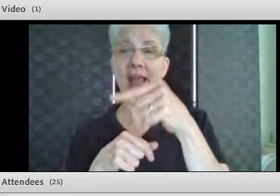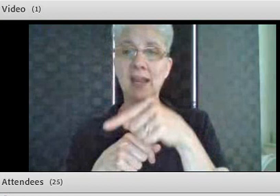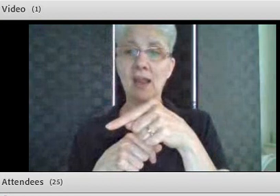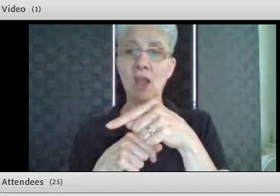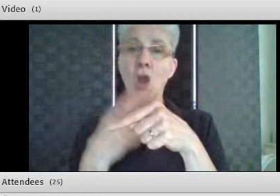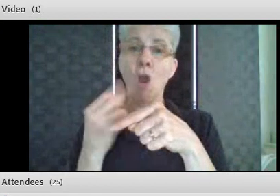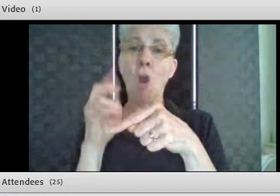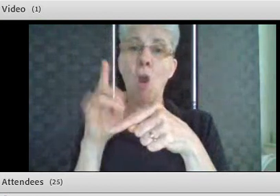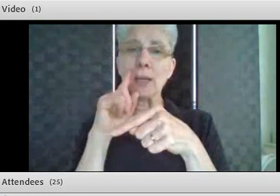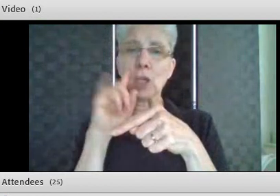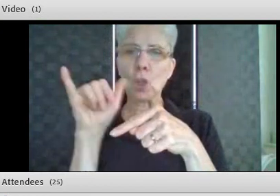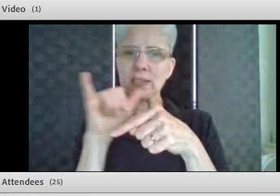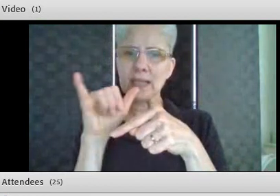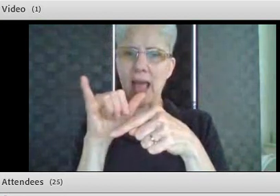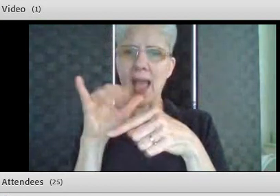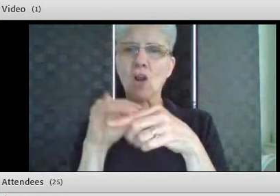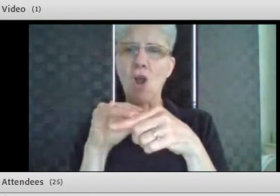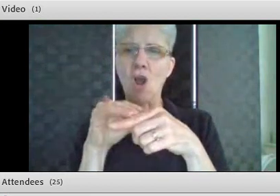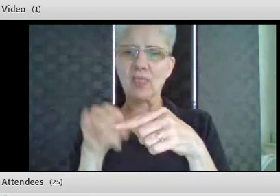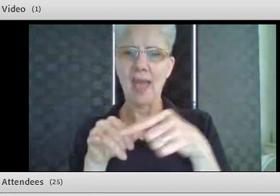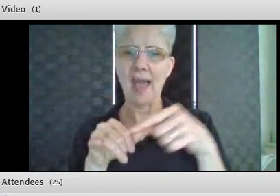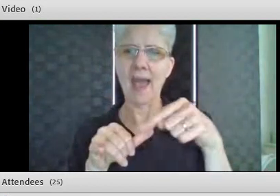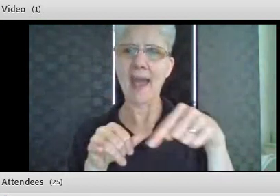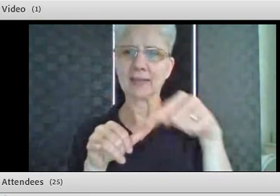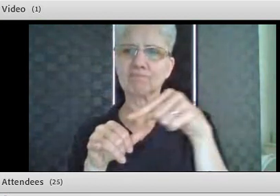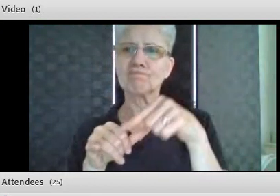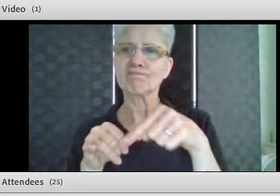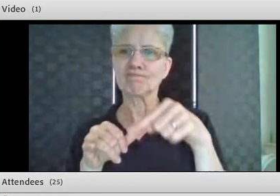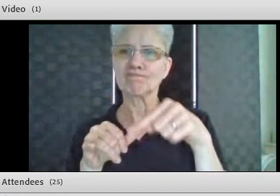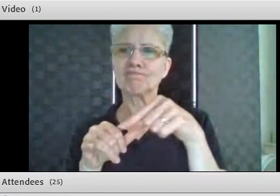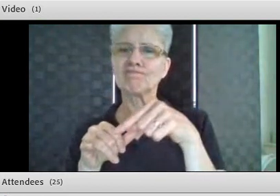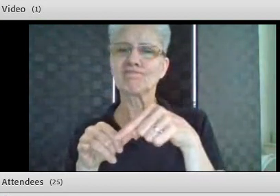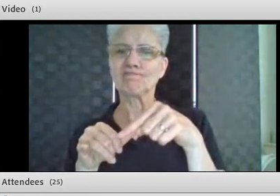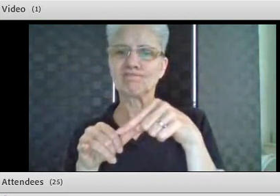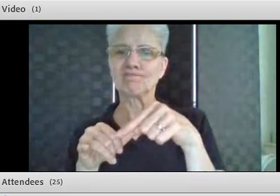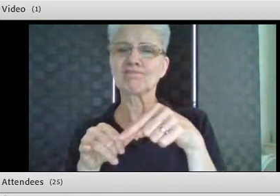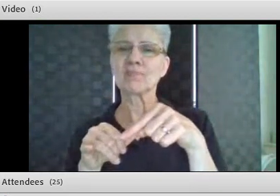right here you see the melody in Sound Maker as well as notated,